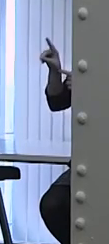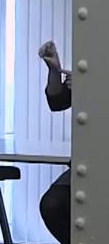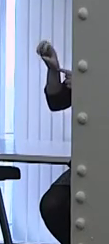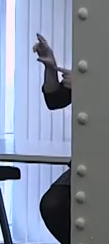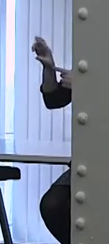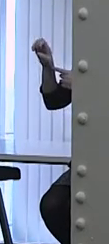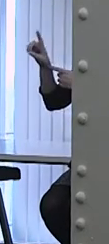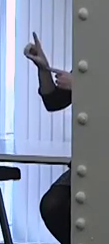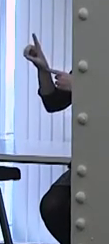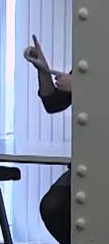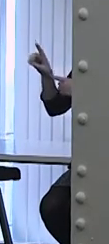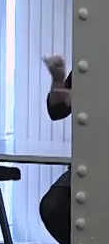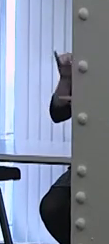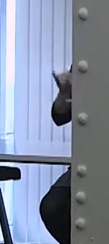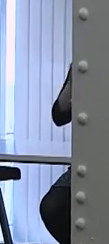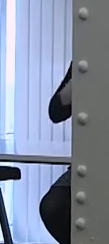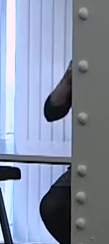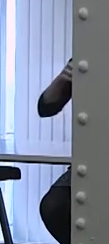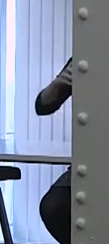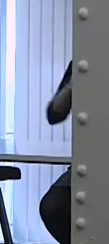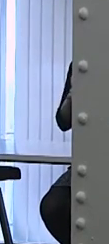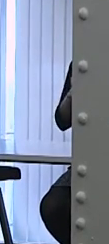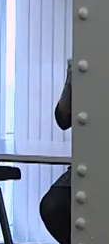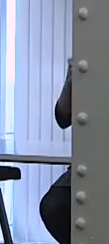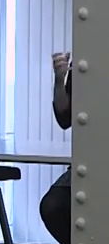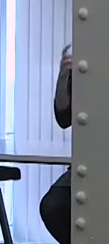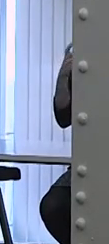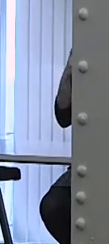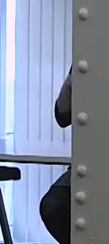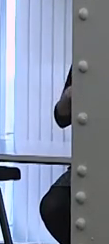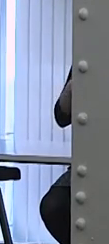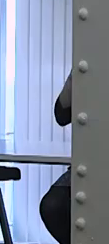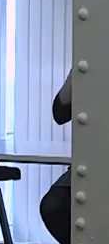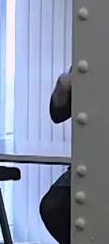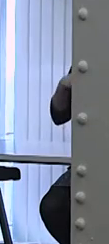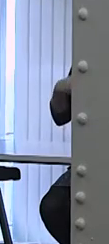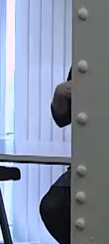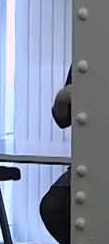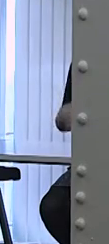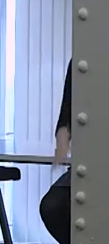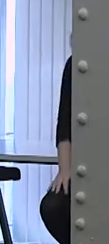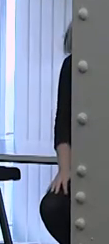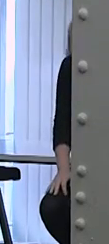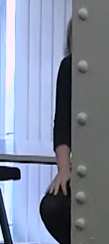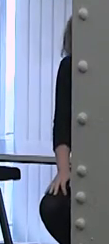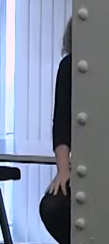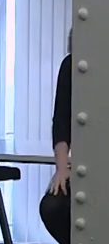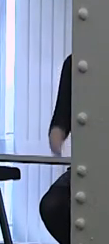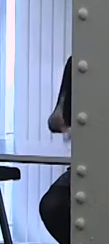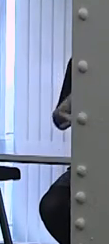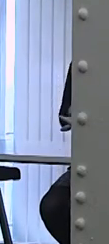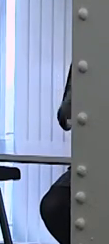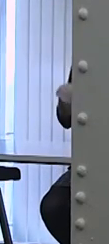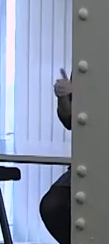And that just about sums up a lot of what we're gonna talk about. Before I go on, I should mention